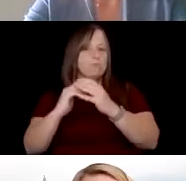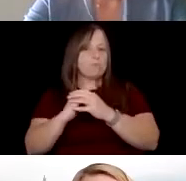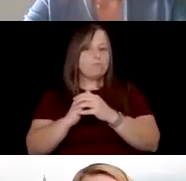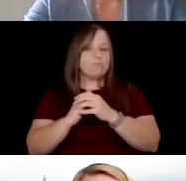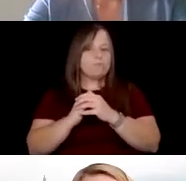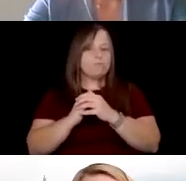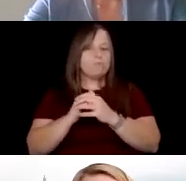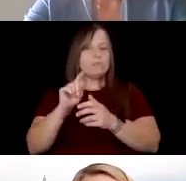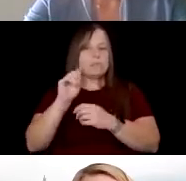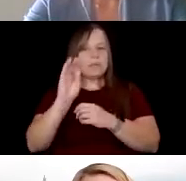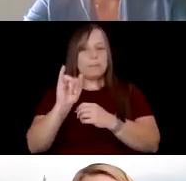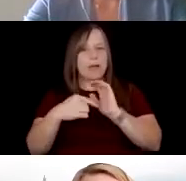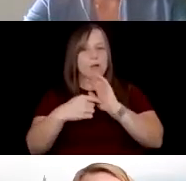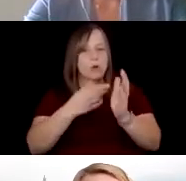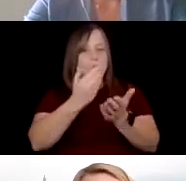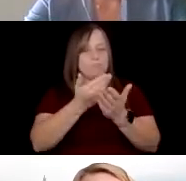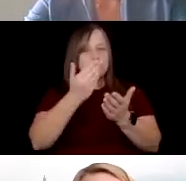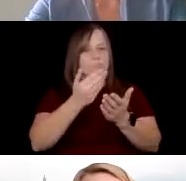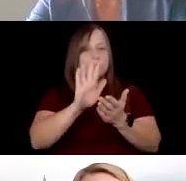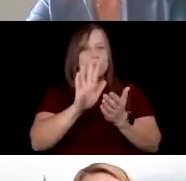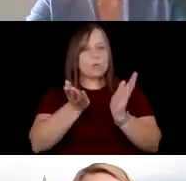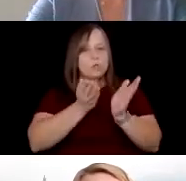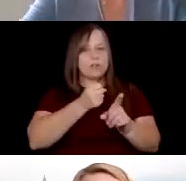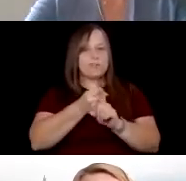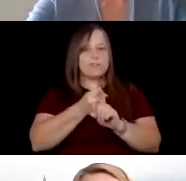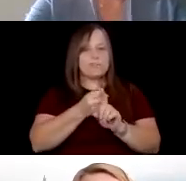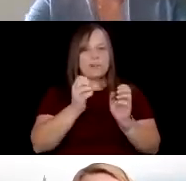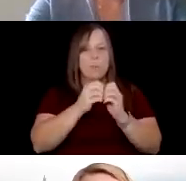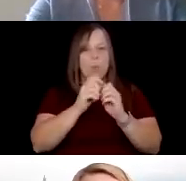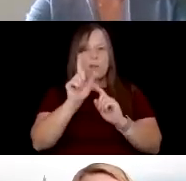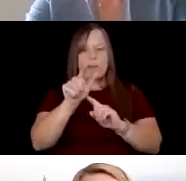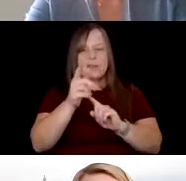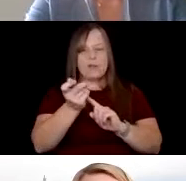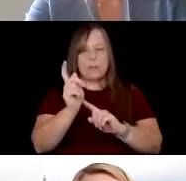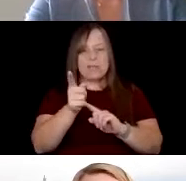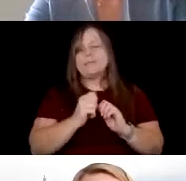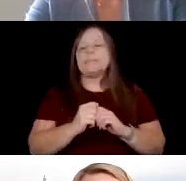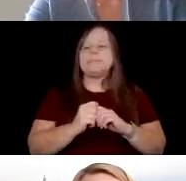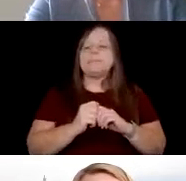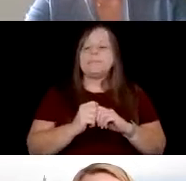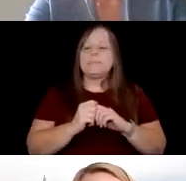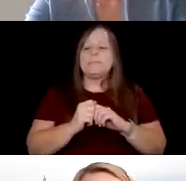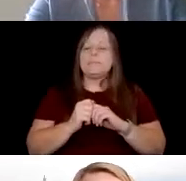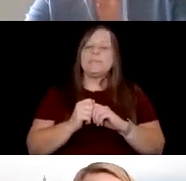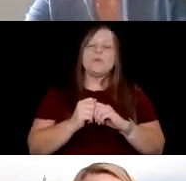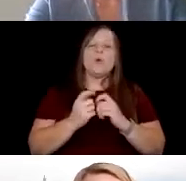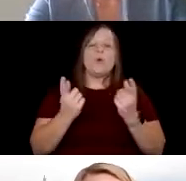a TBI and that it affected your service. And we'll get into details about that in a few minutes. So what they do when they review that,